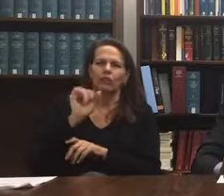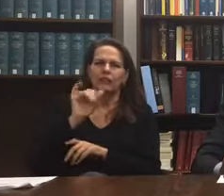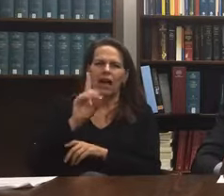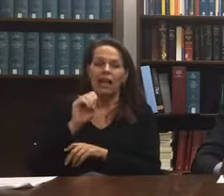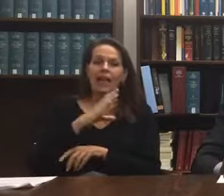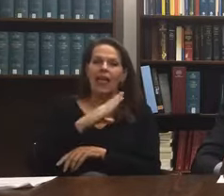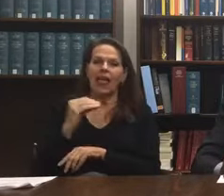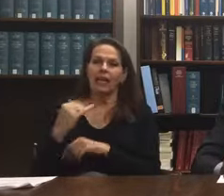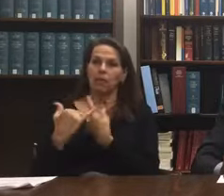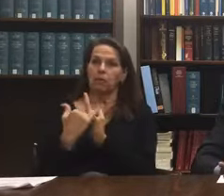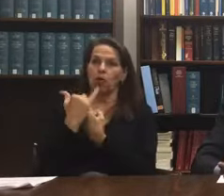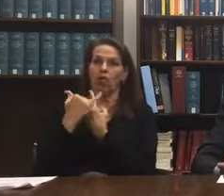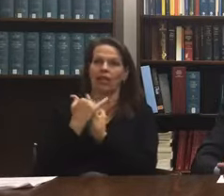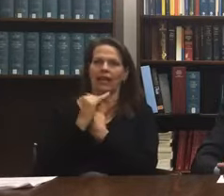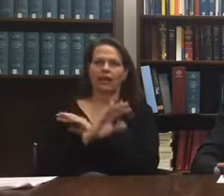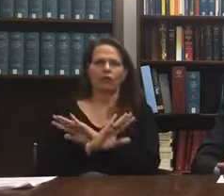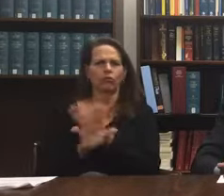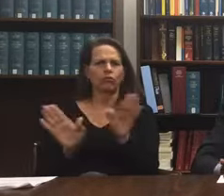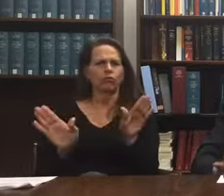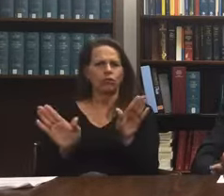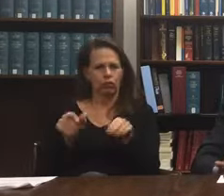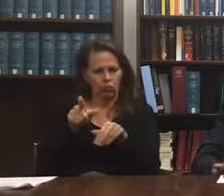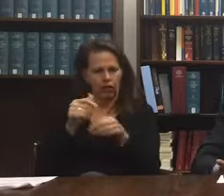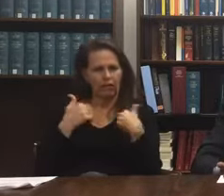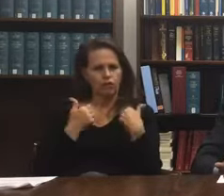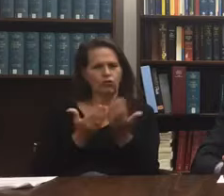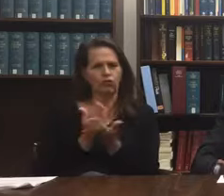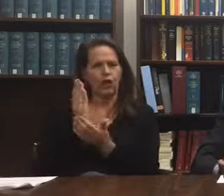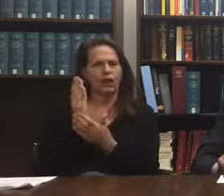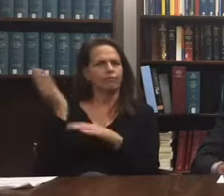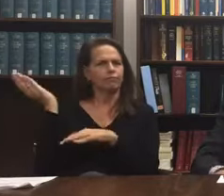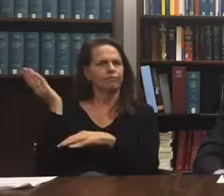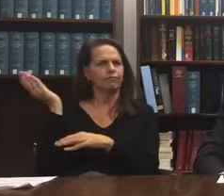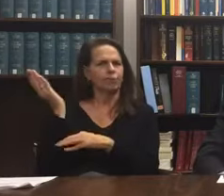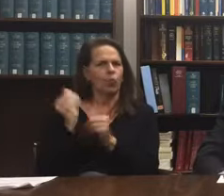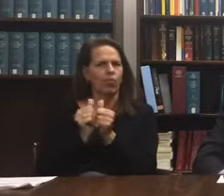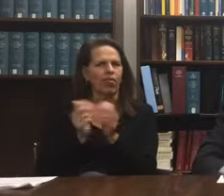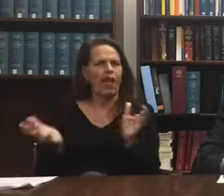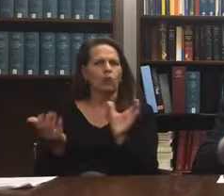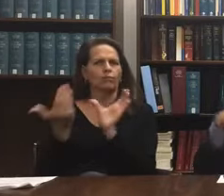you have a right to present your case without interruption you also have a